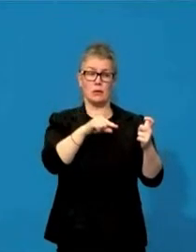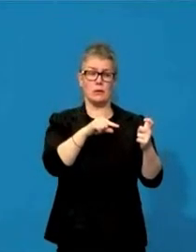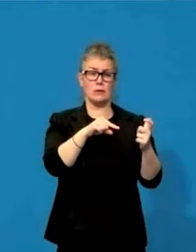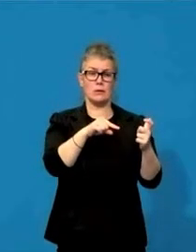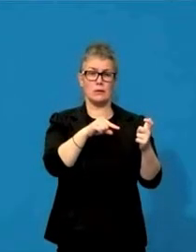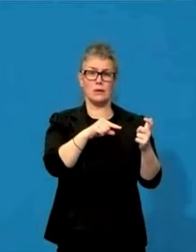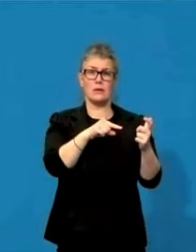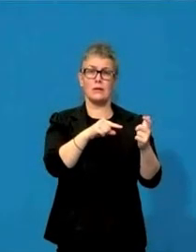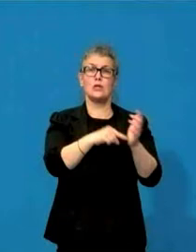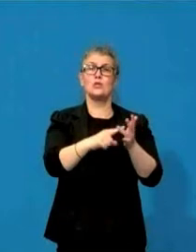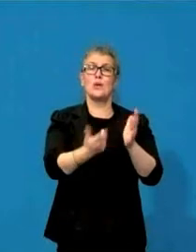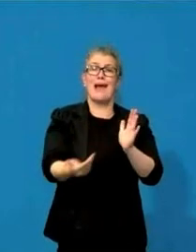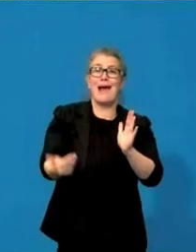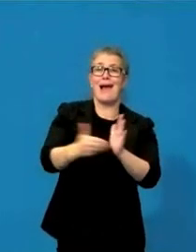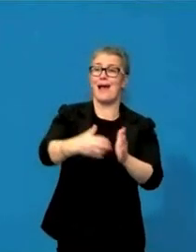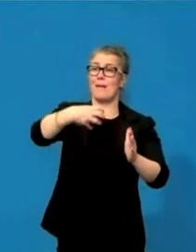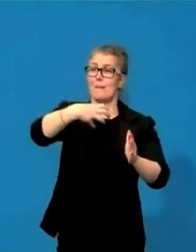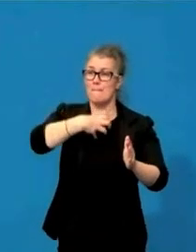of resources that were never there in the first place.